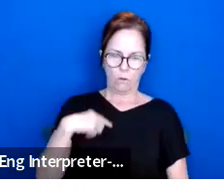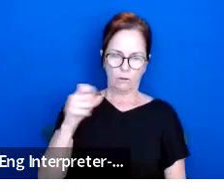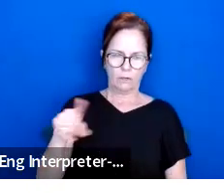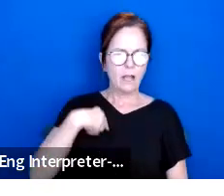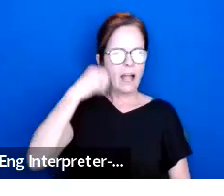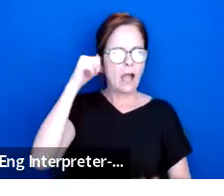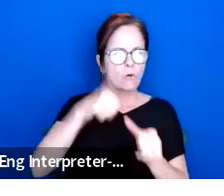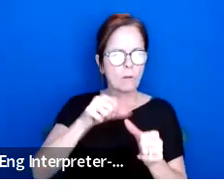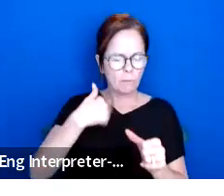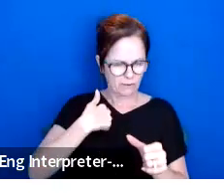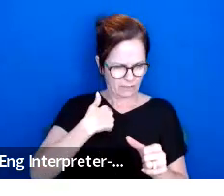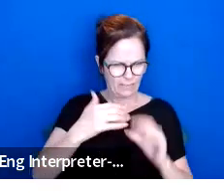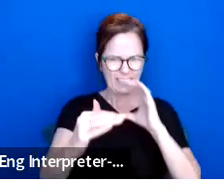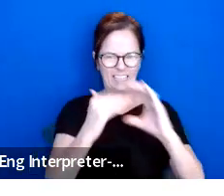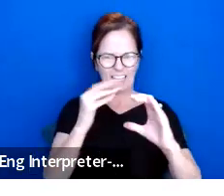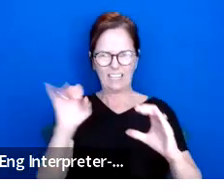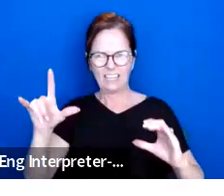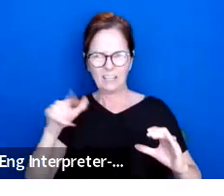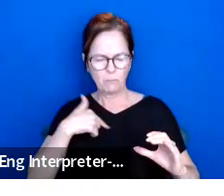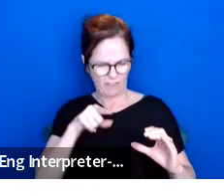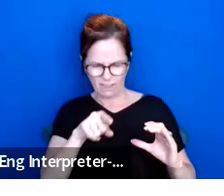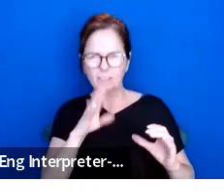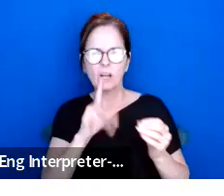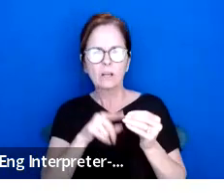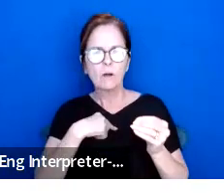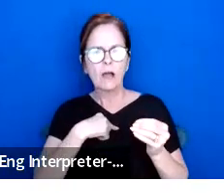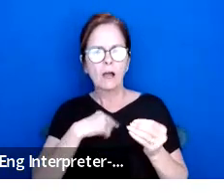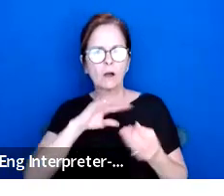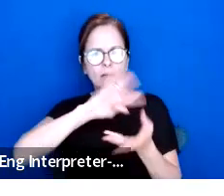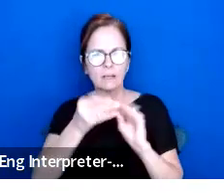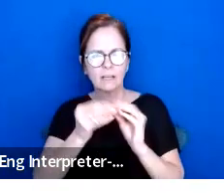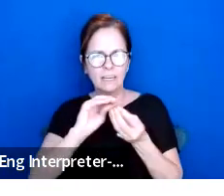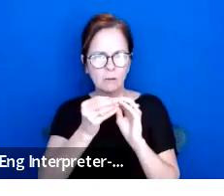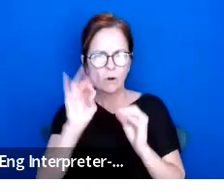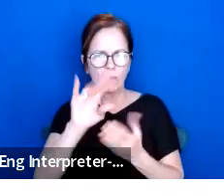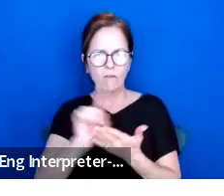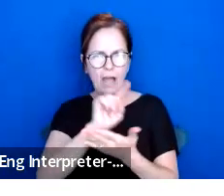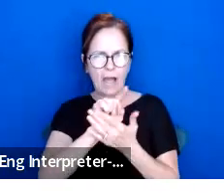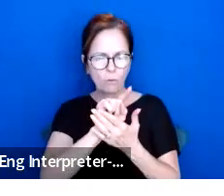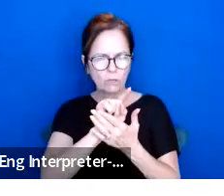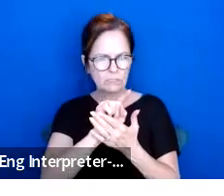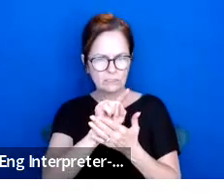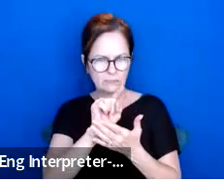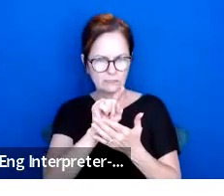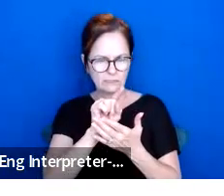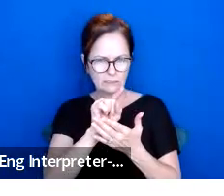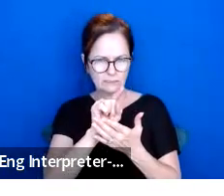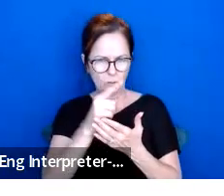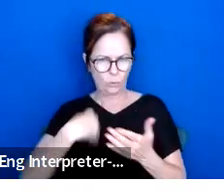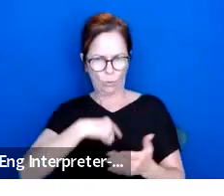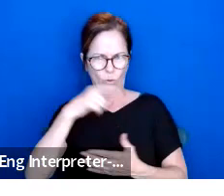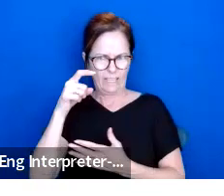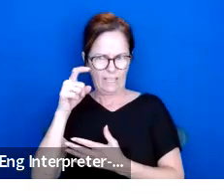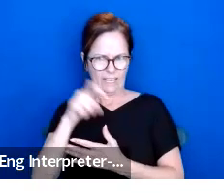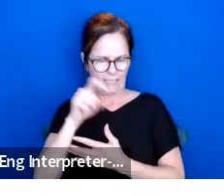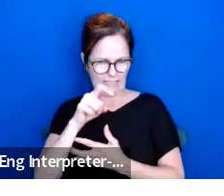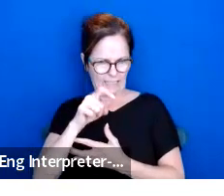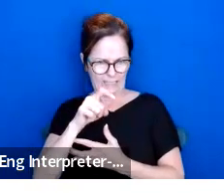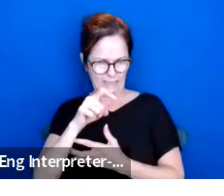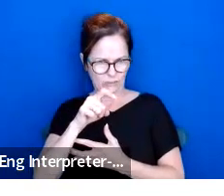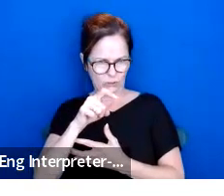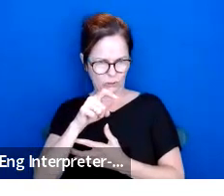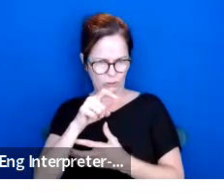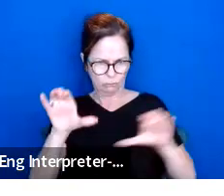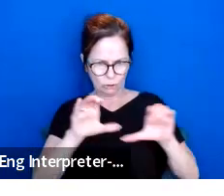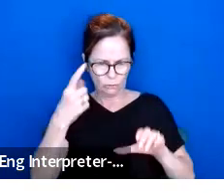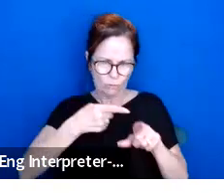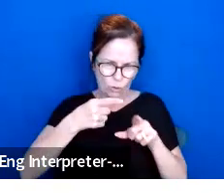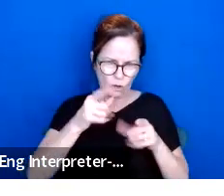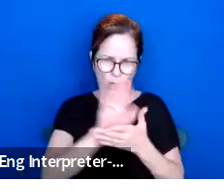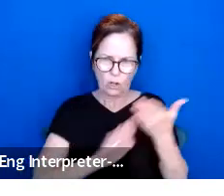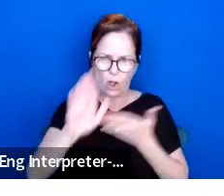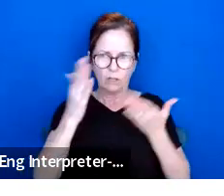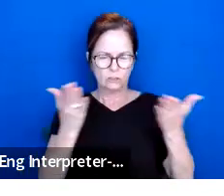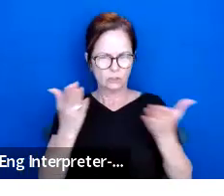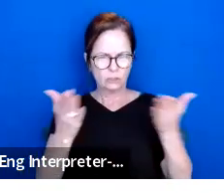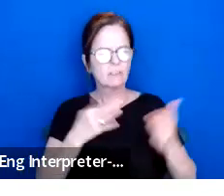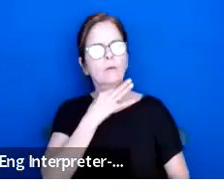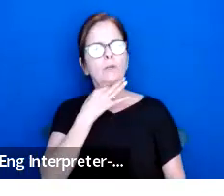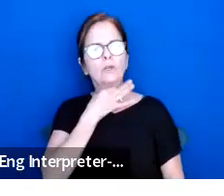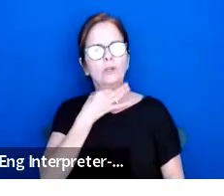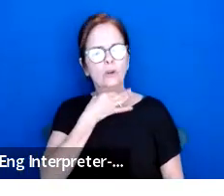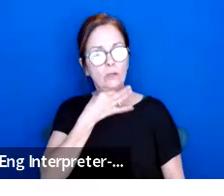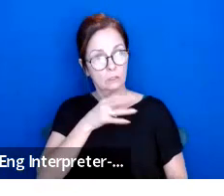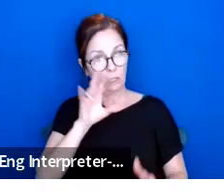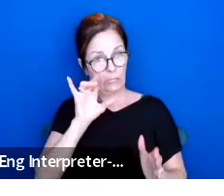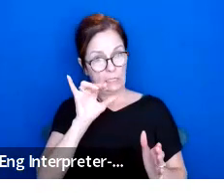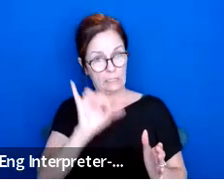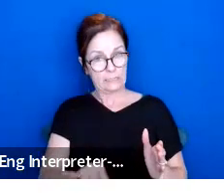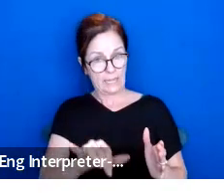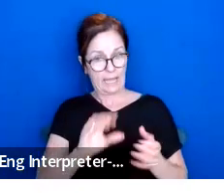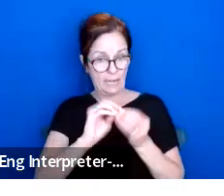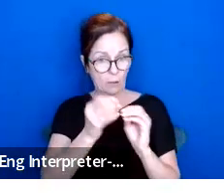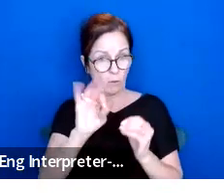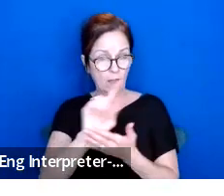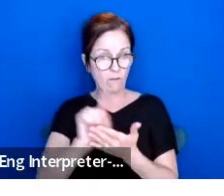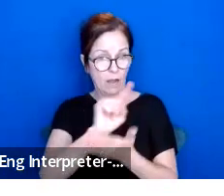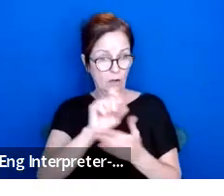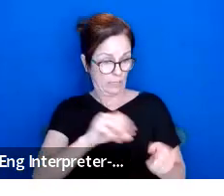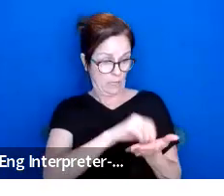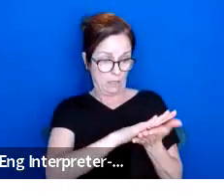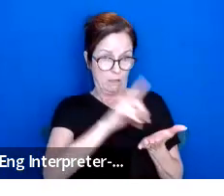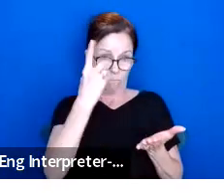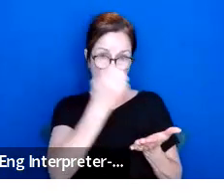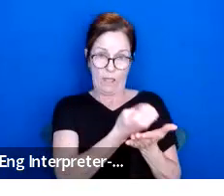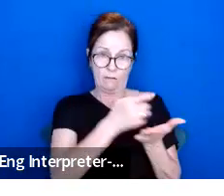To be to be certain that we needed to put in for college service. Is that something that then becomes part of you know evidence that they have served a certain X number of hours is that something that